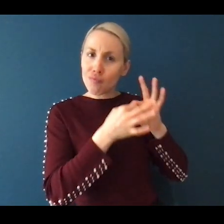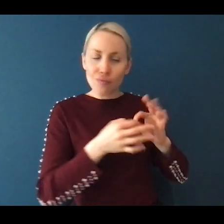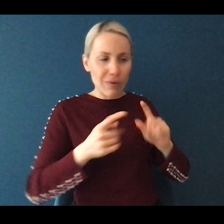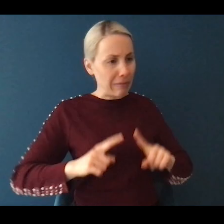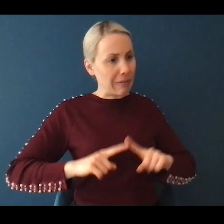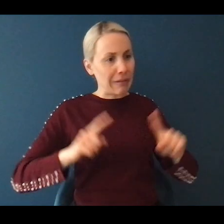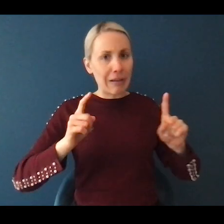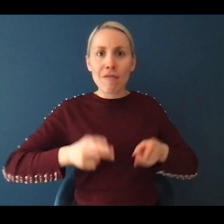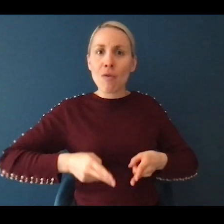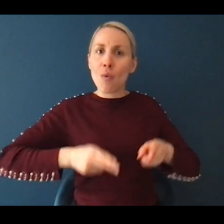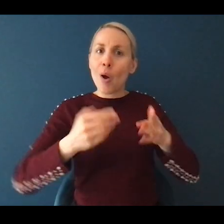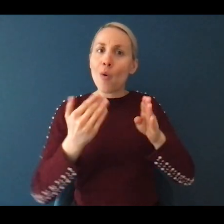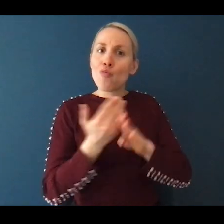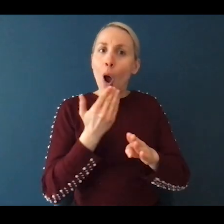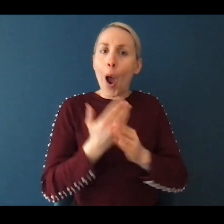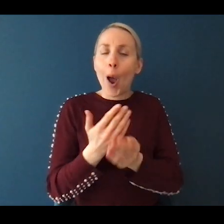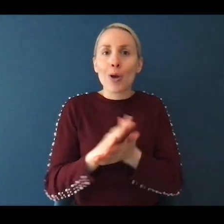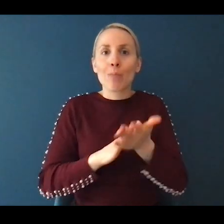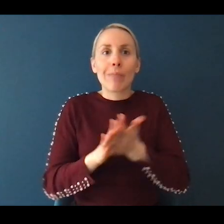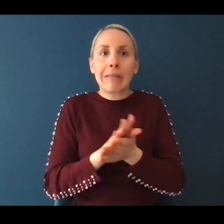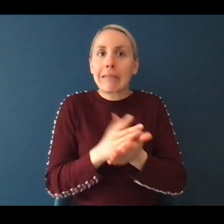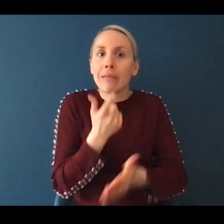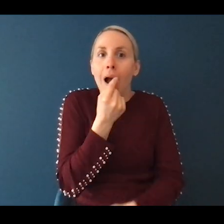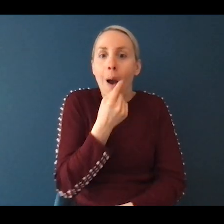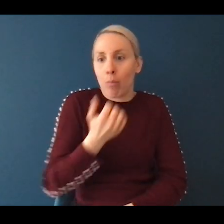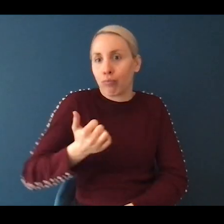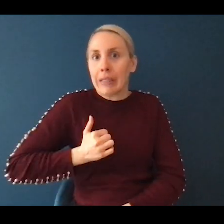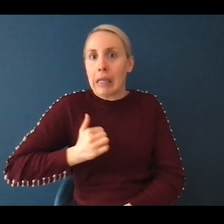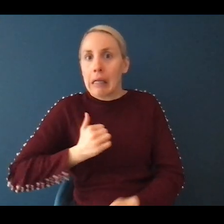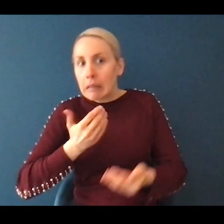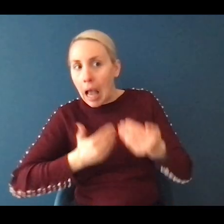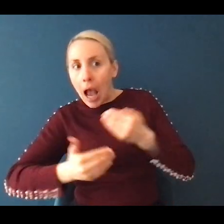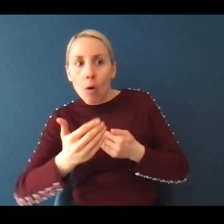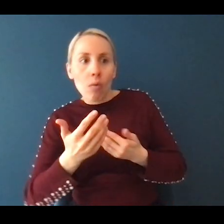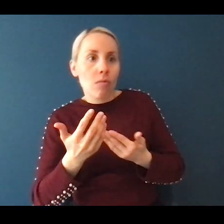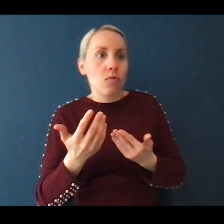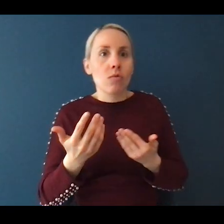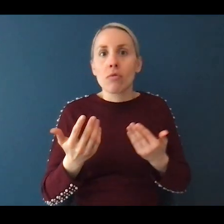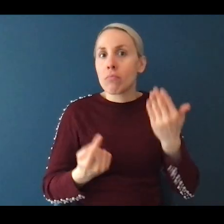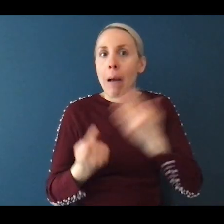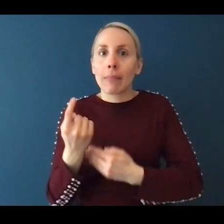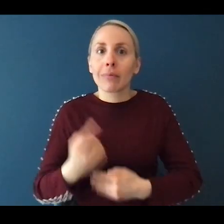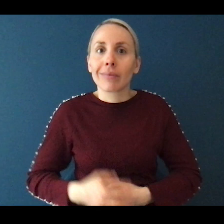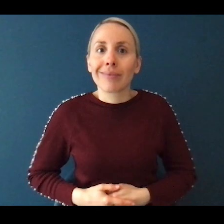at times so it's really I can really hear how you were reflecting on that being able